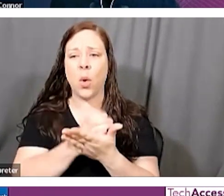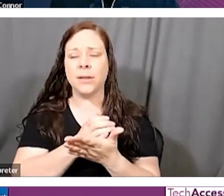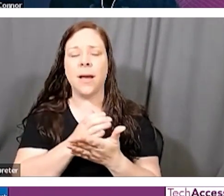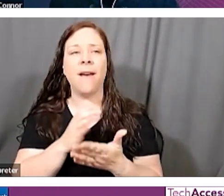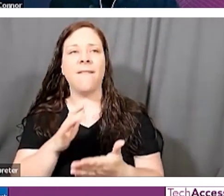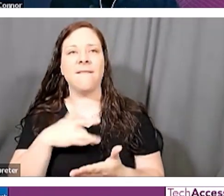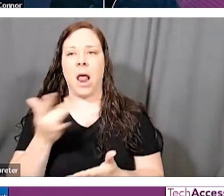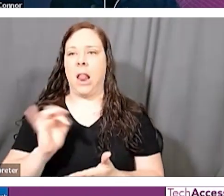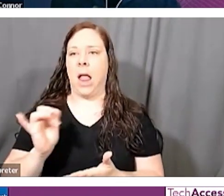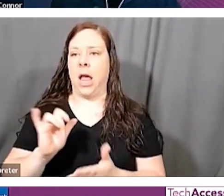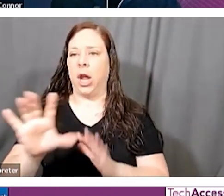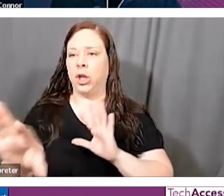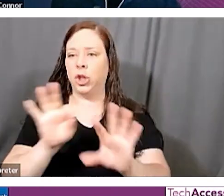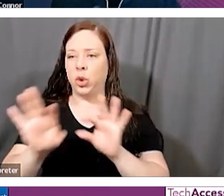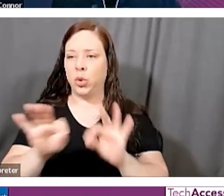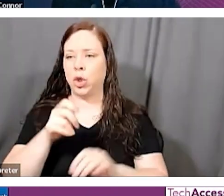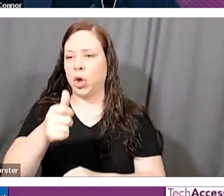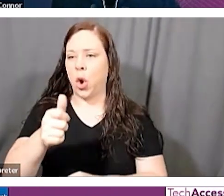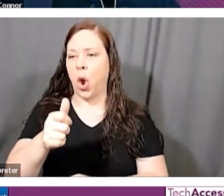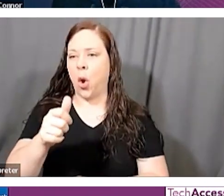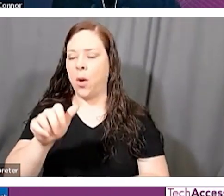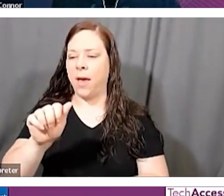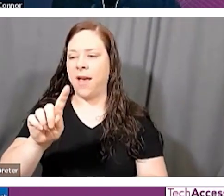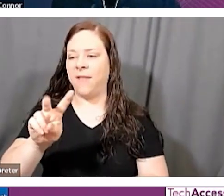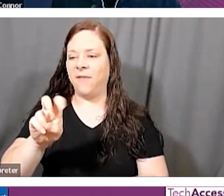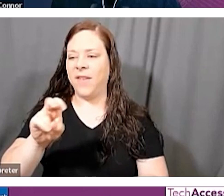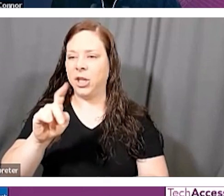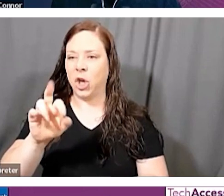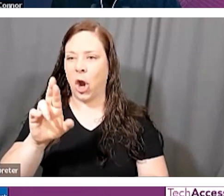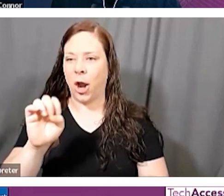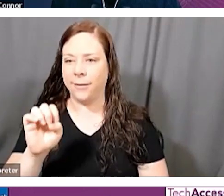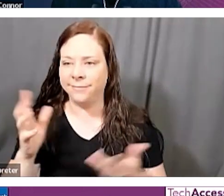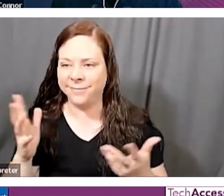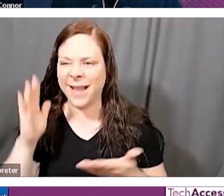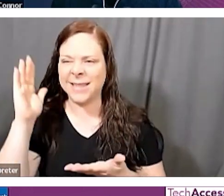You know, so it may be less technical than you might think because all we're really doing is